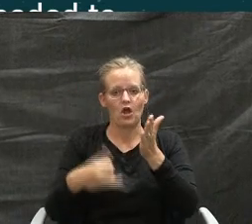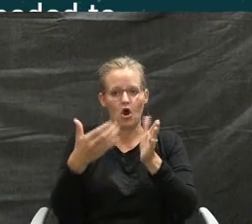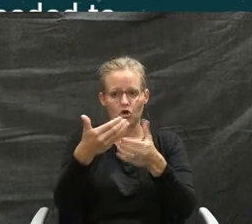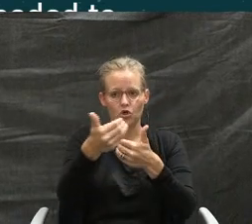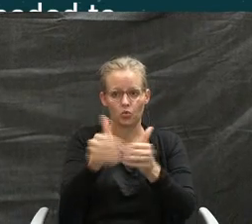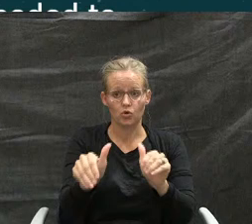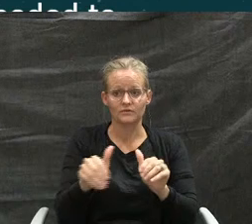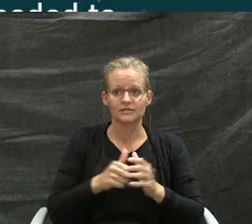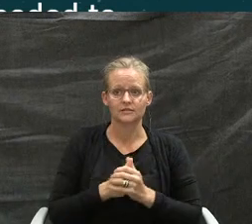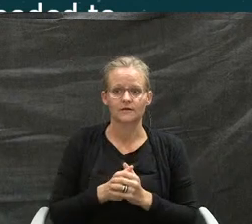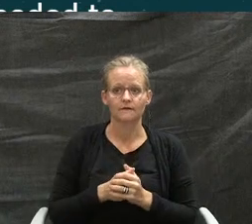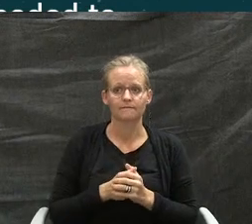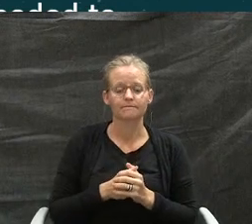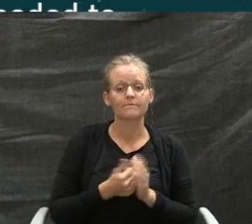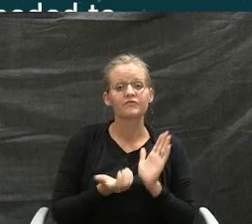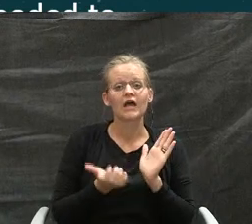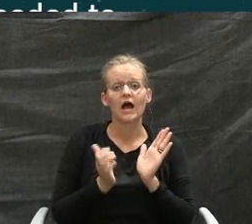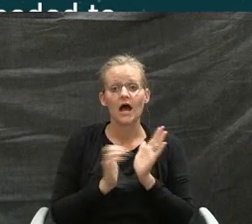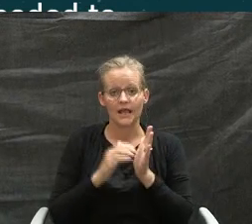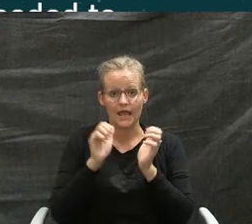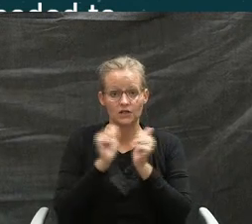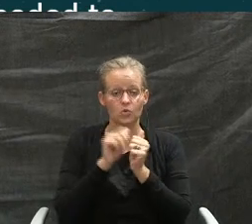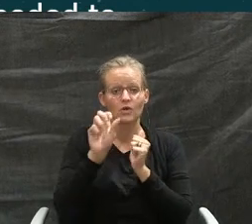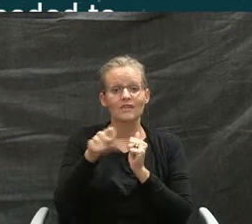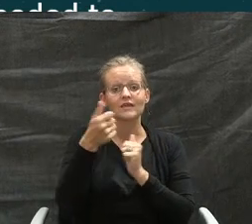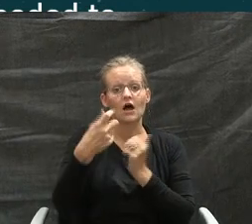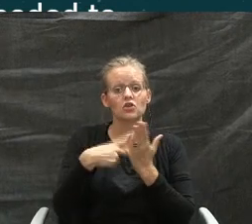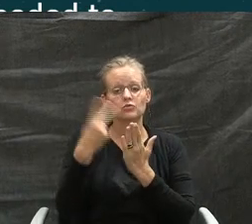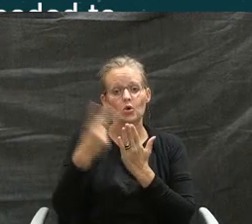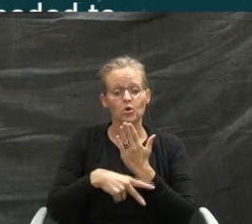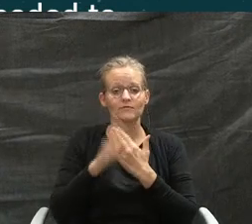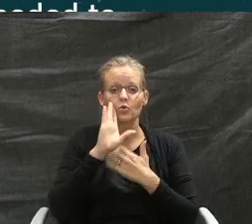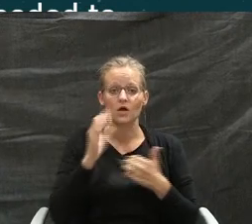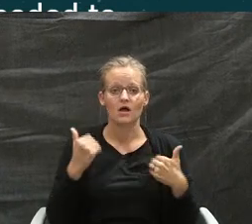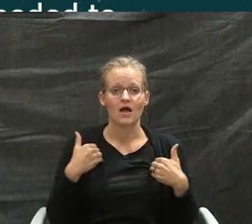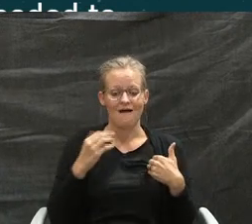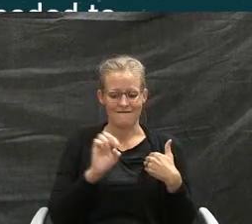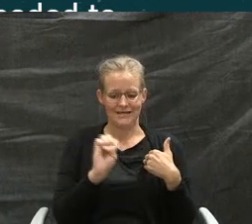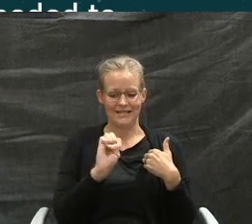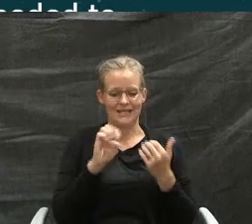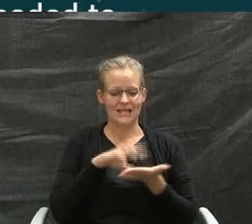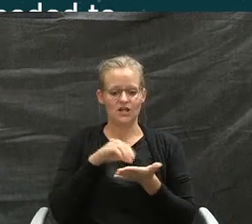And again, as with the other programs, there will be an elearning option available for